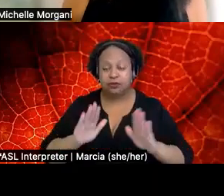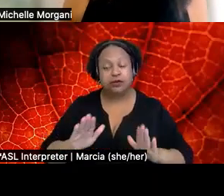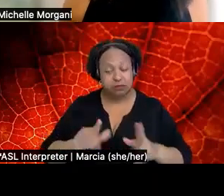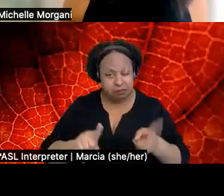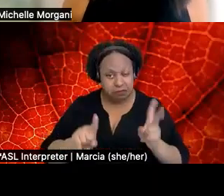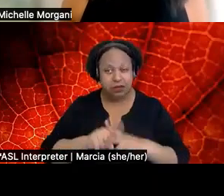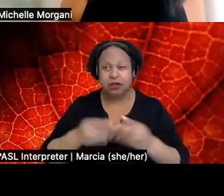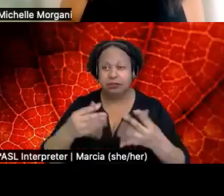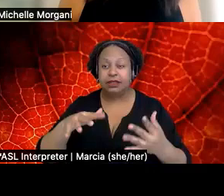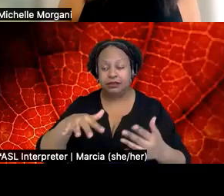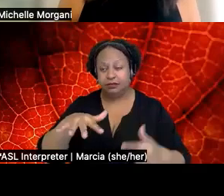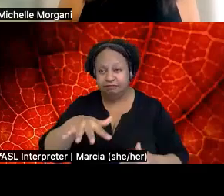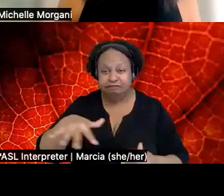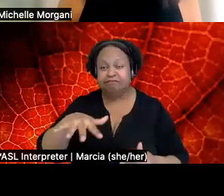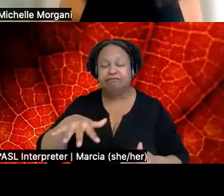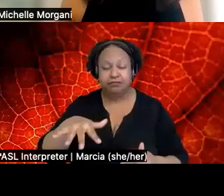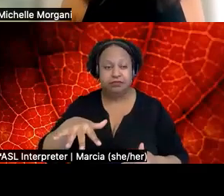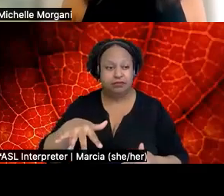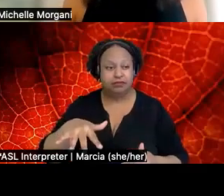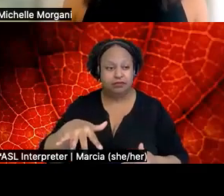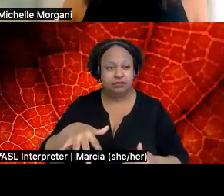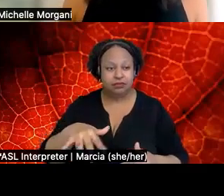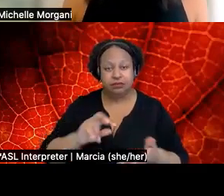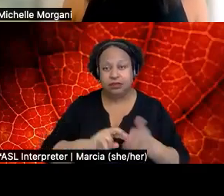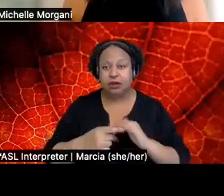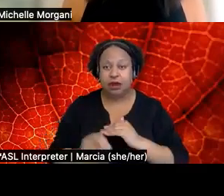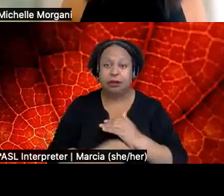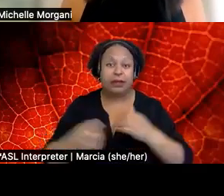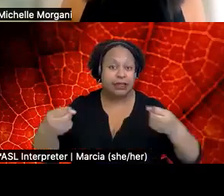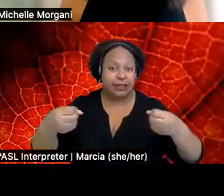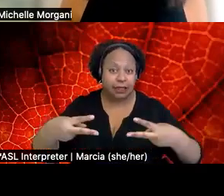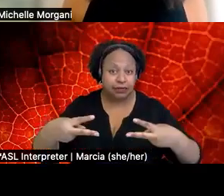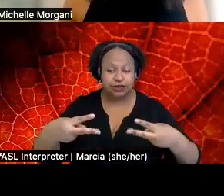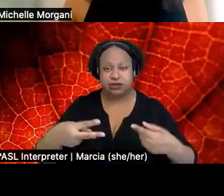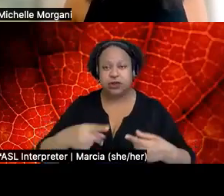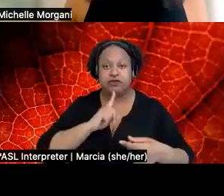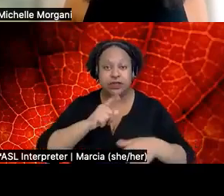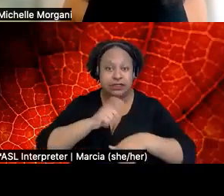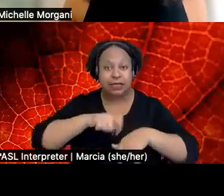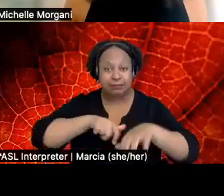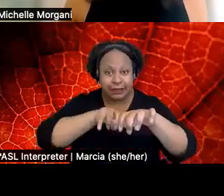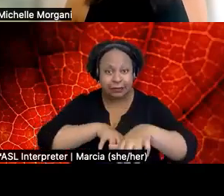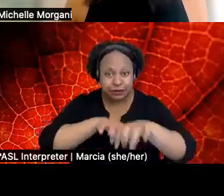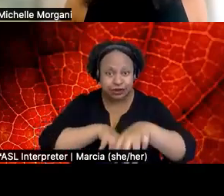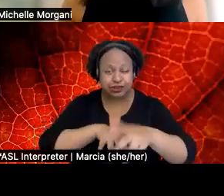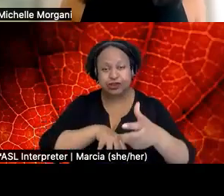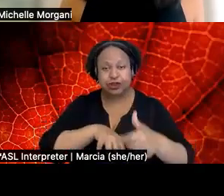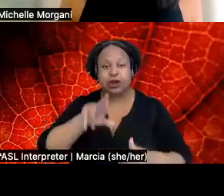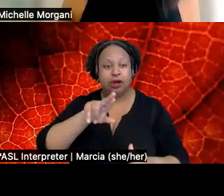So, this can be anything from your automatic captions to real-time captioning RTC or CART